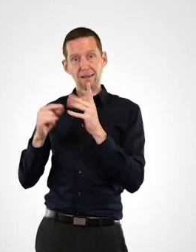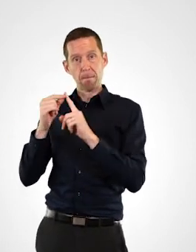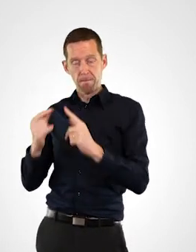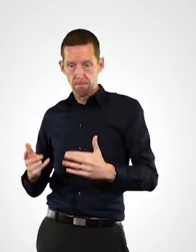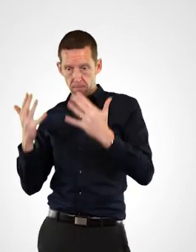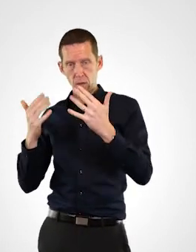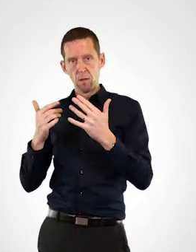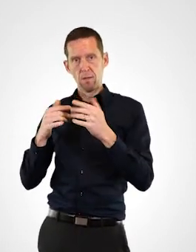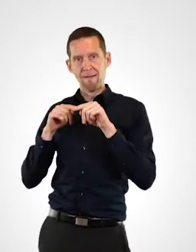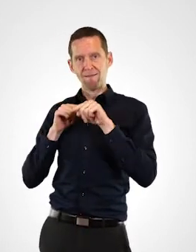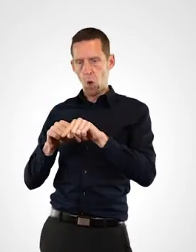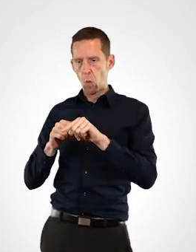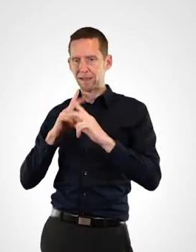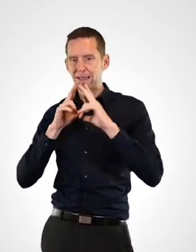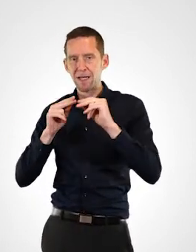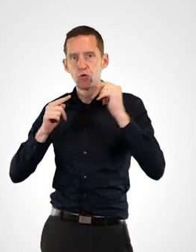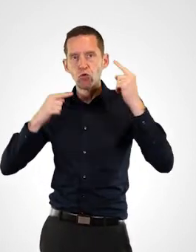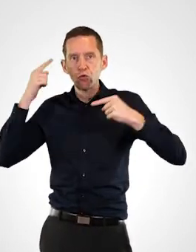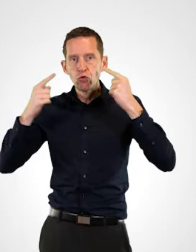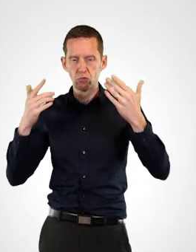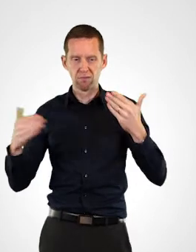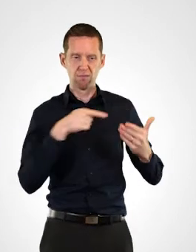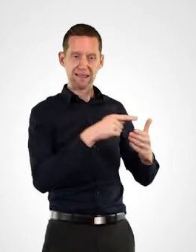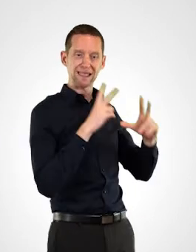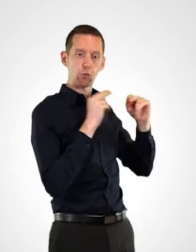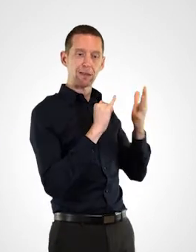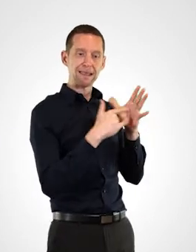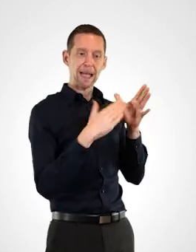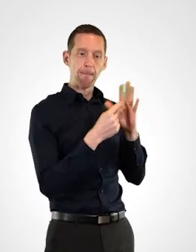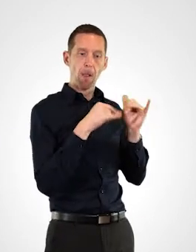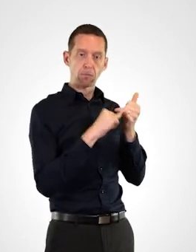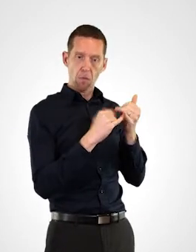with the percentage of speech-like utterances in speech samples.